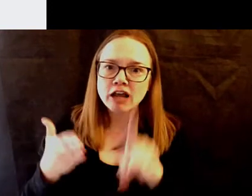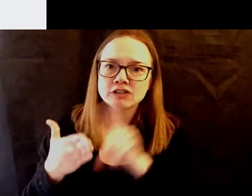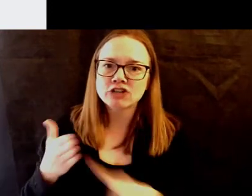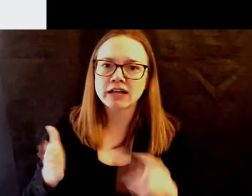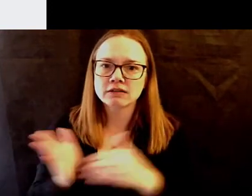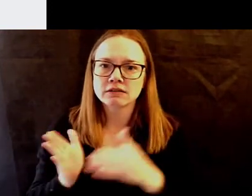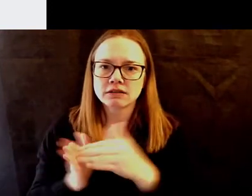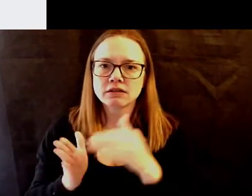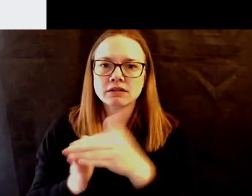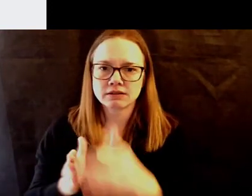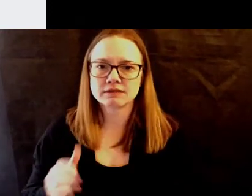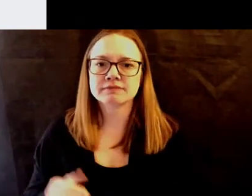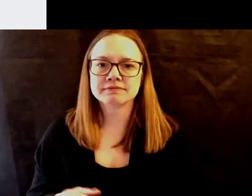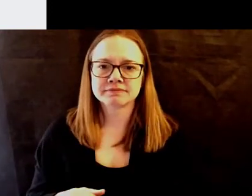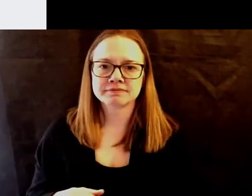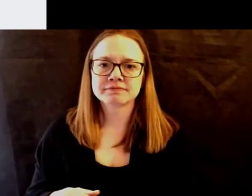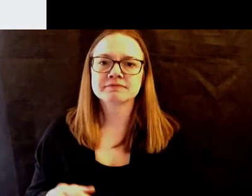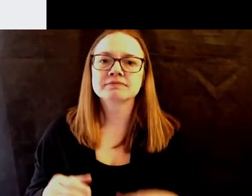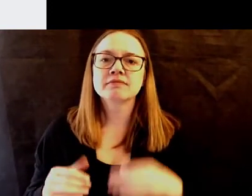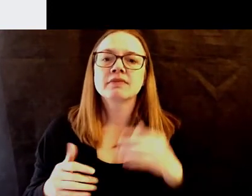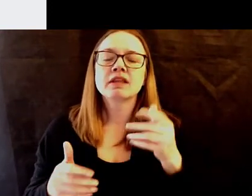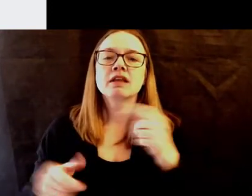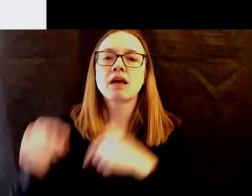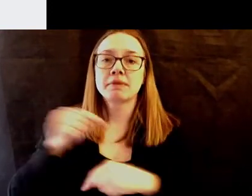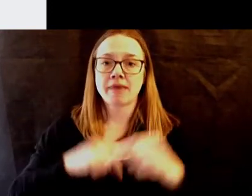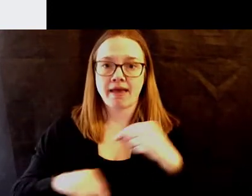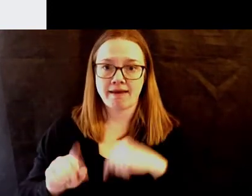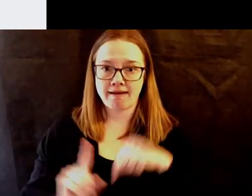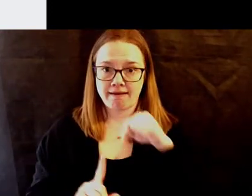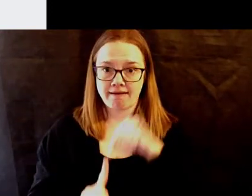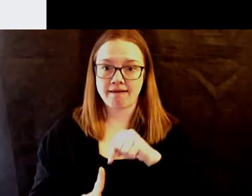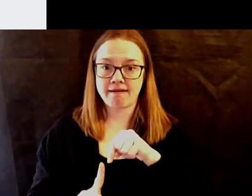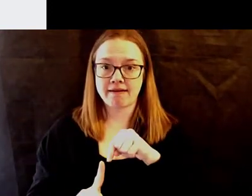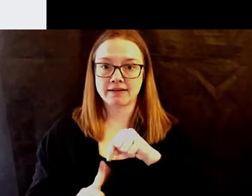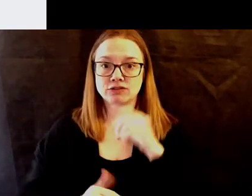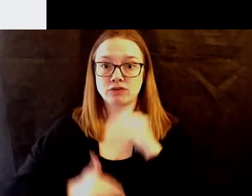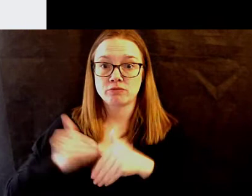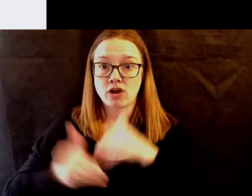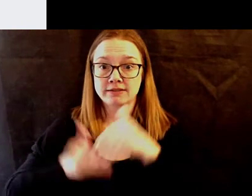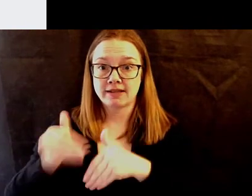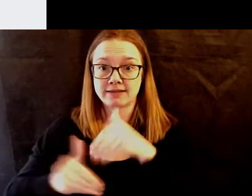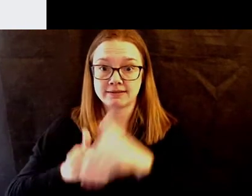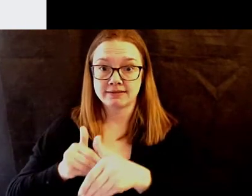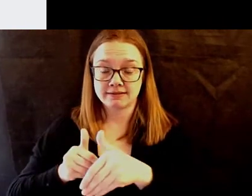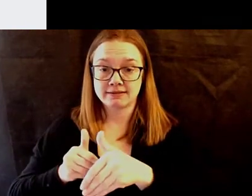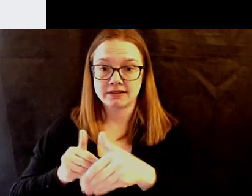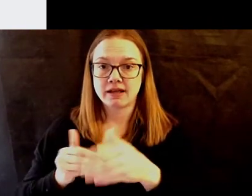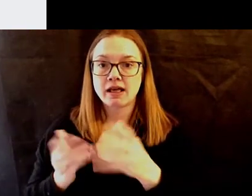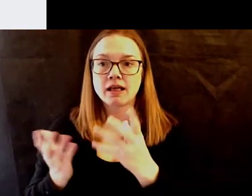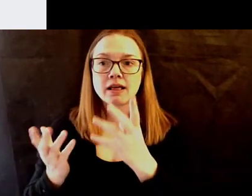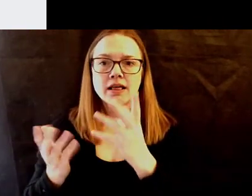and coming back to it, tracking a process, seeing when the bill is scheduled, et cetera.